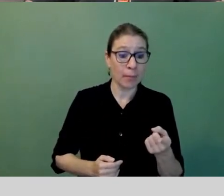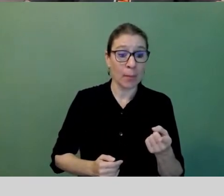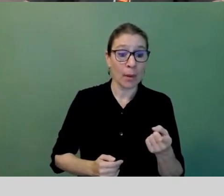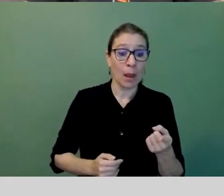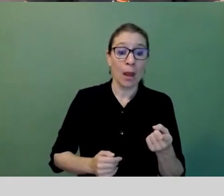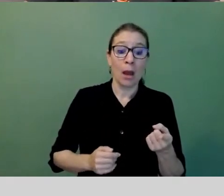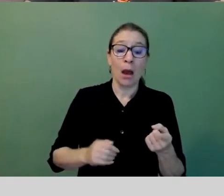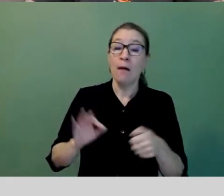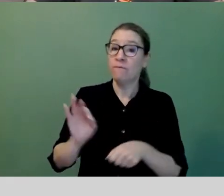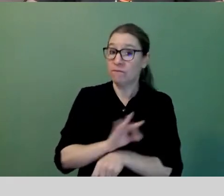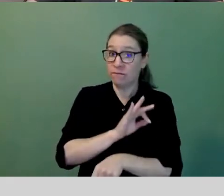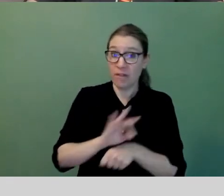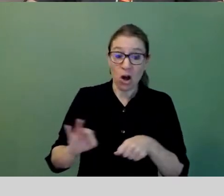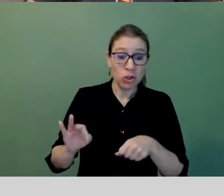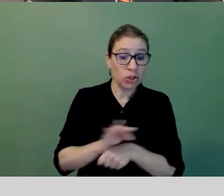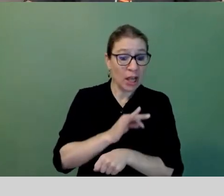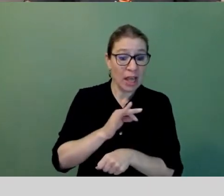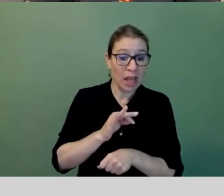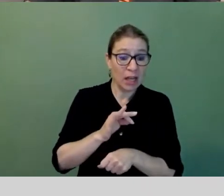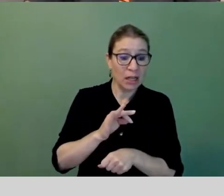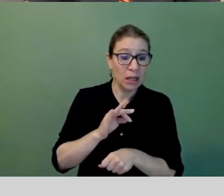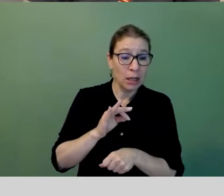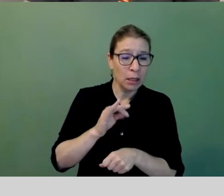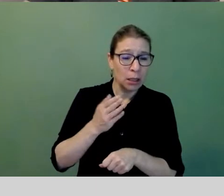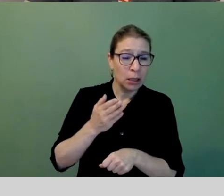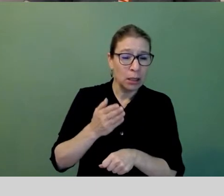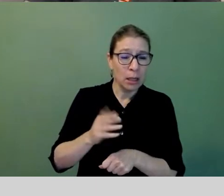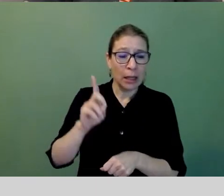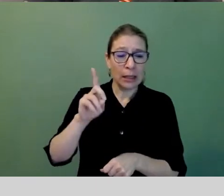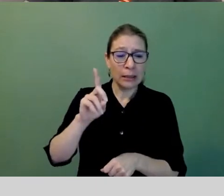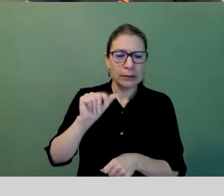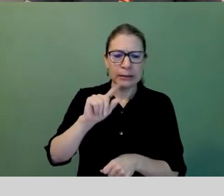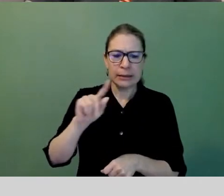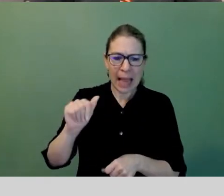The main function has got data creator part that is the for loop,